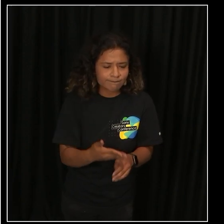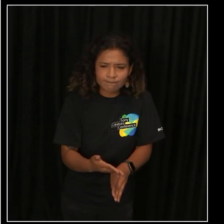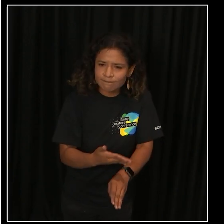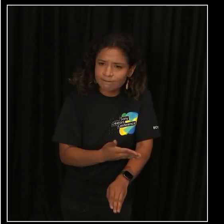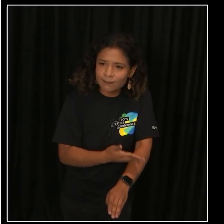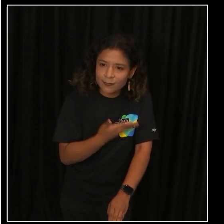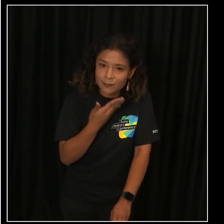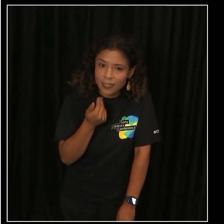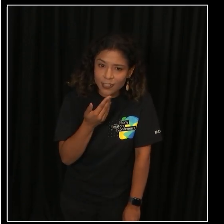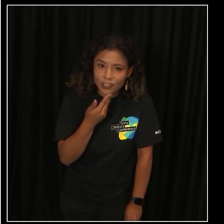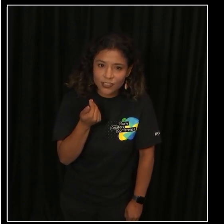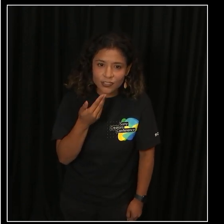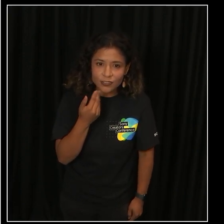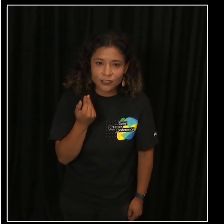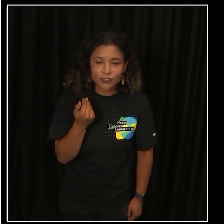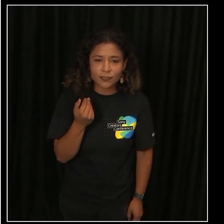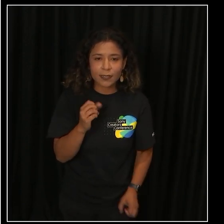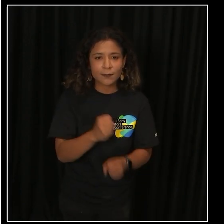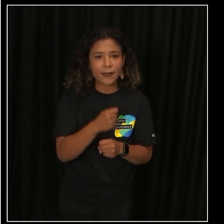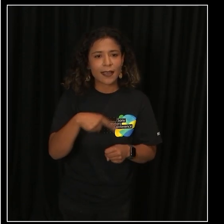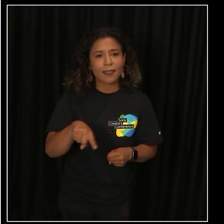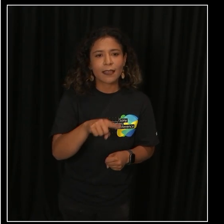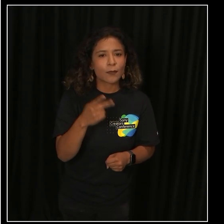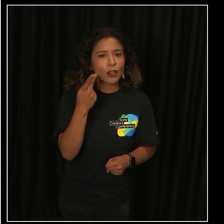and make them quite a bit more compelling.